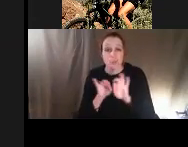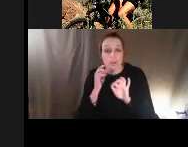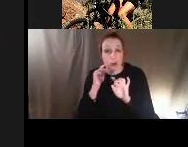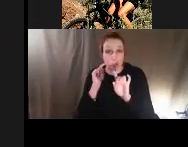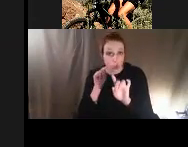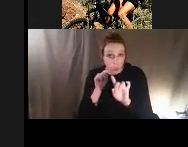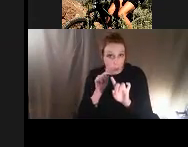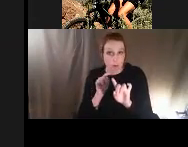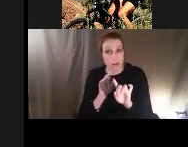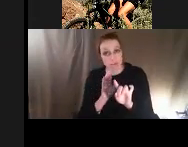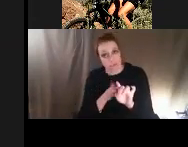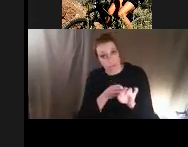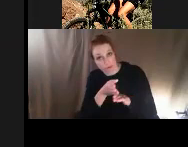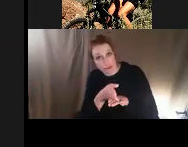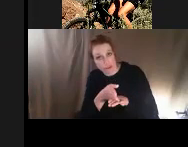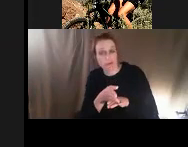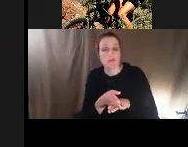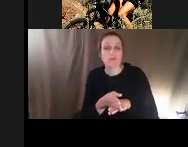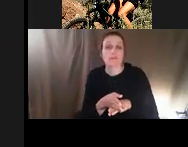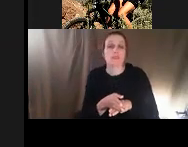that the individual gets to define what is